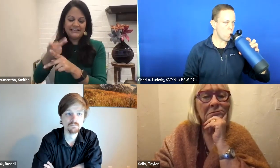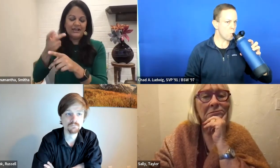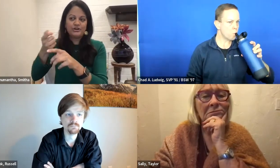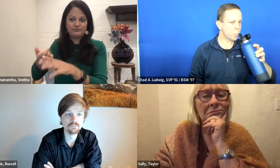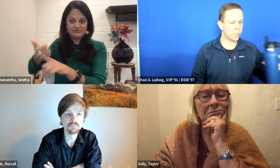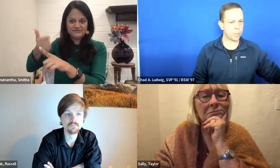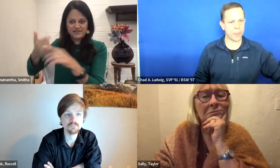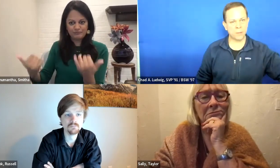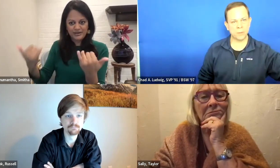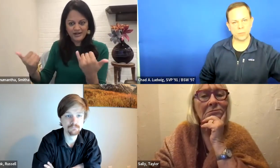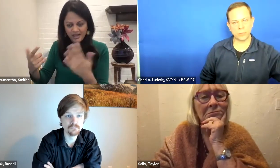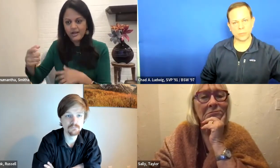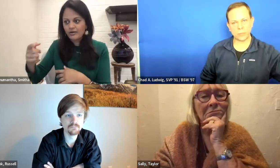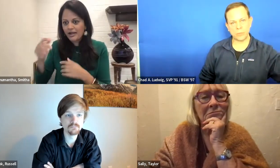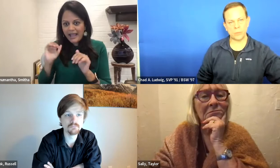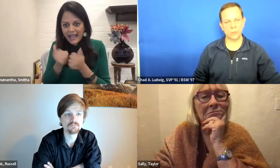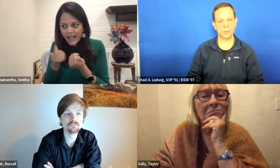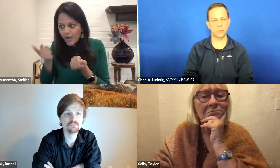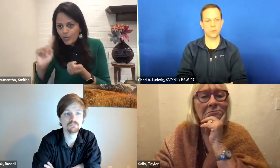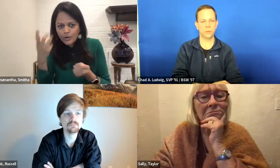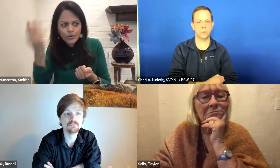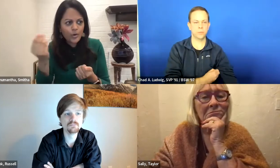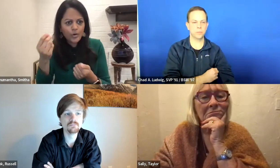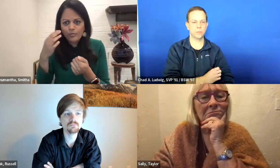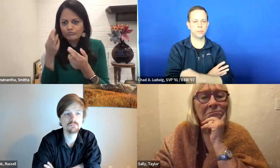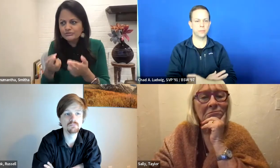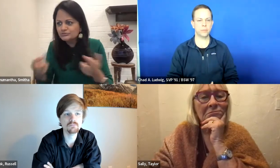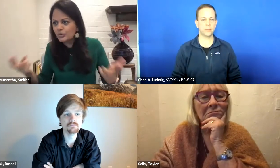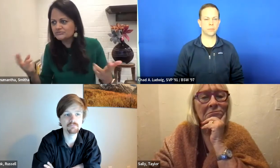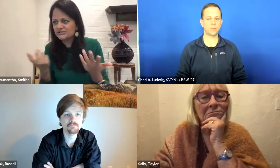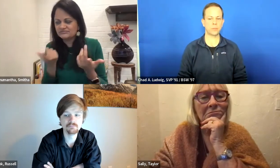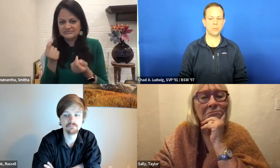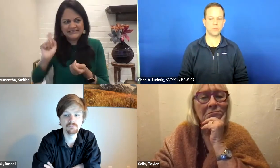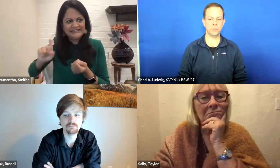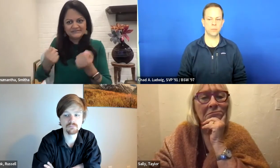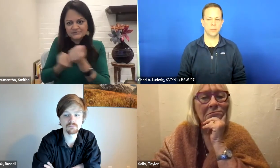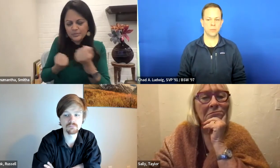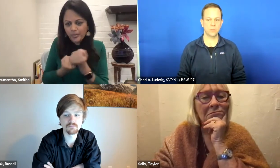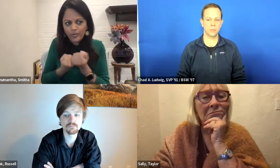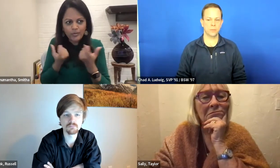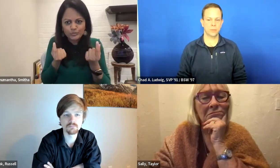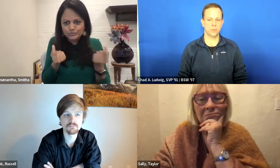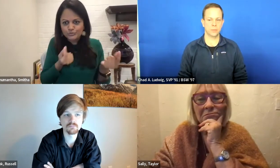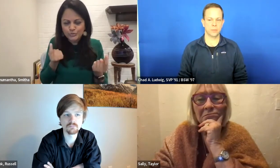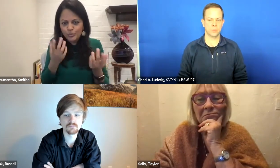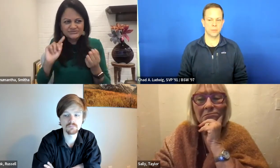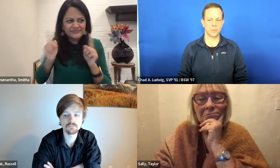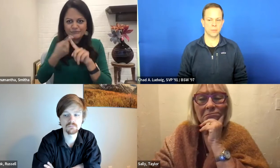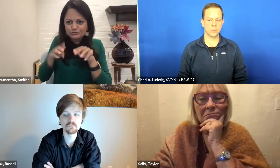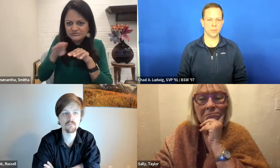and there's so many people out here who are caregivers, and where do they go to find resources if they need support?